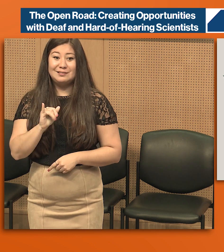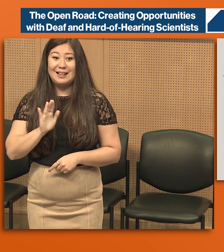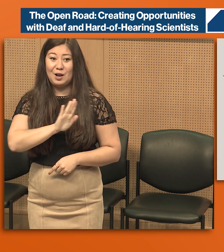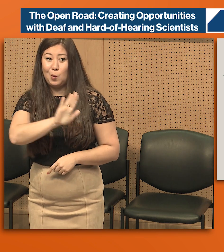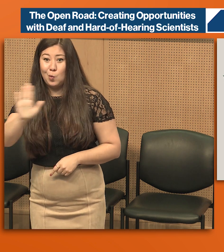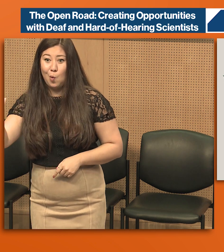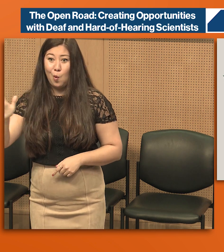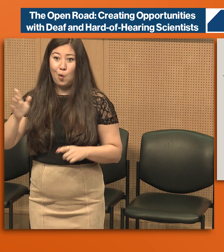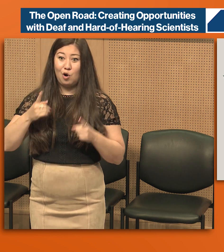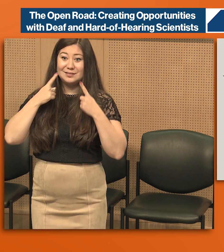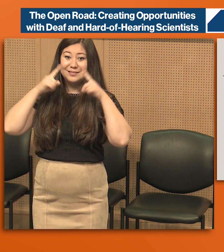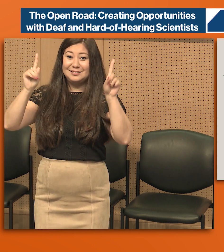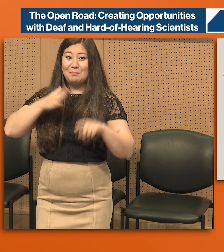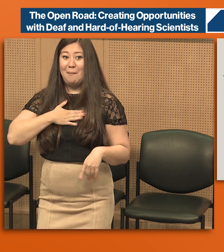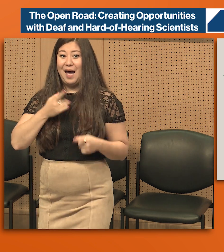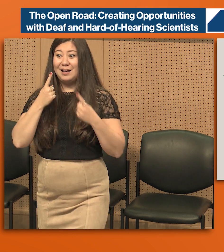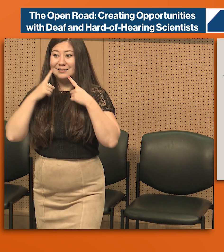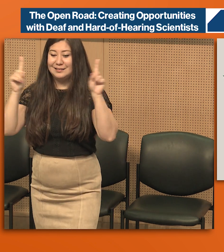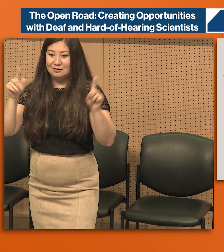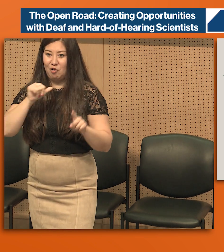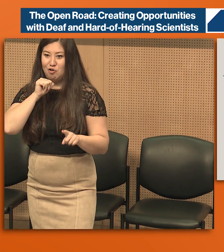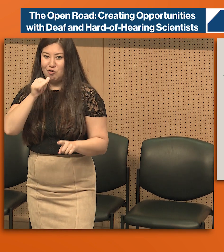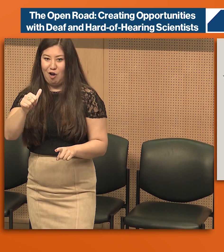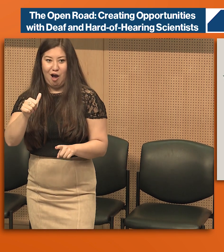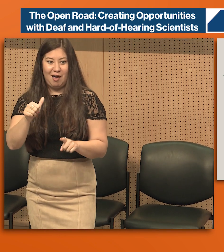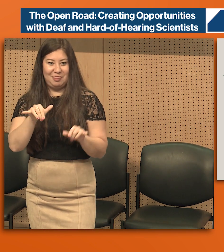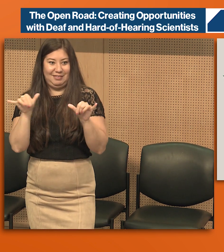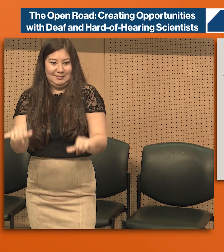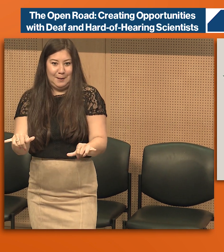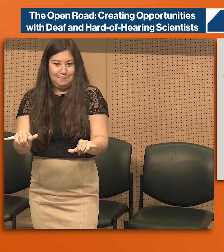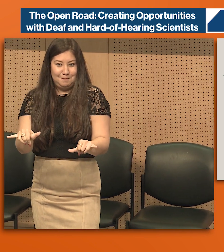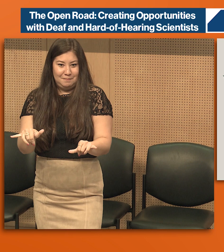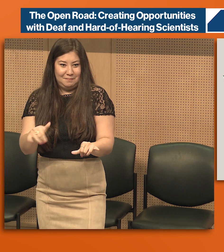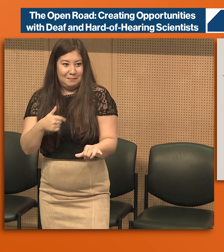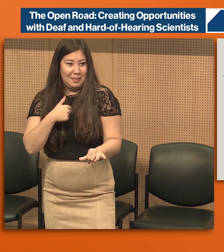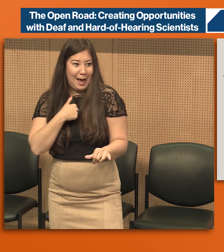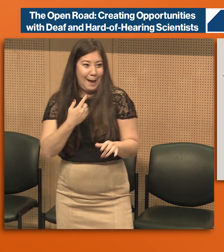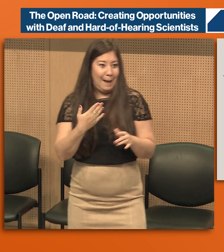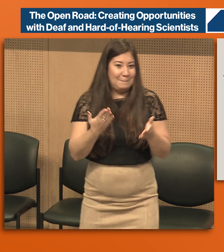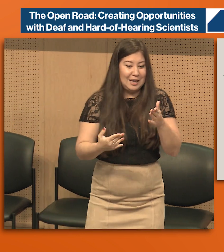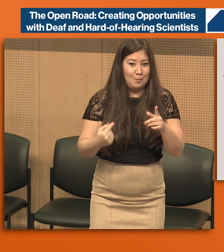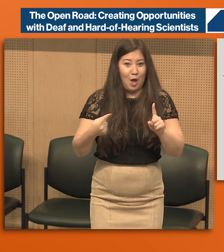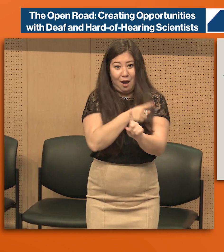or one direct answer, and it's not that